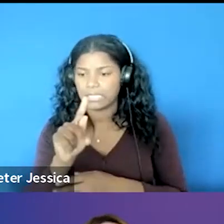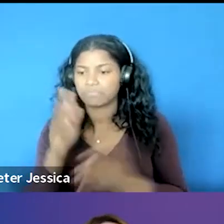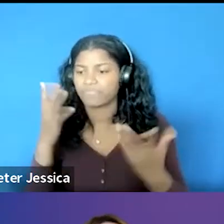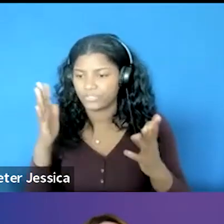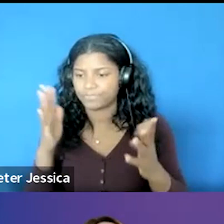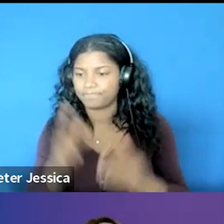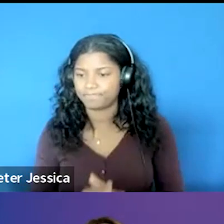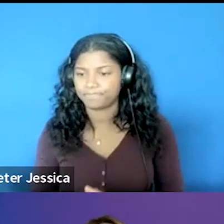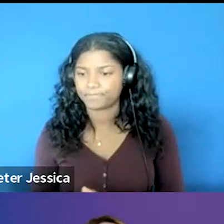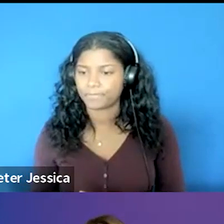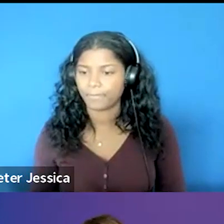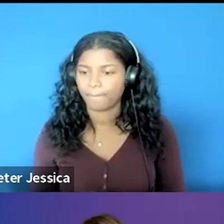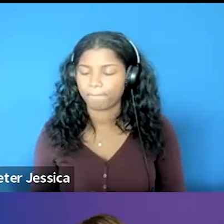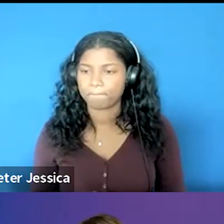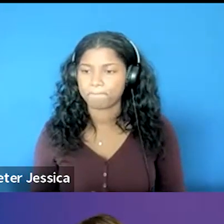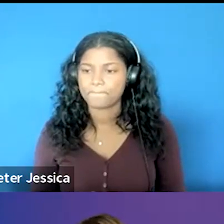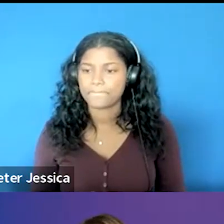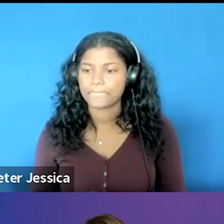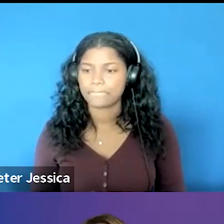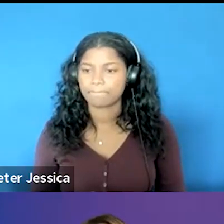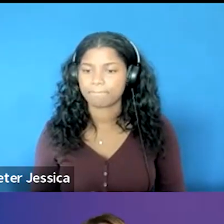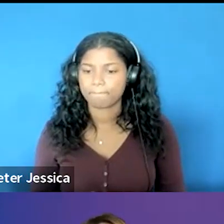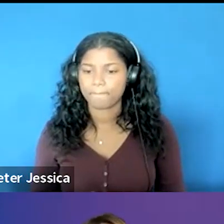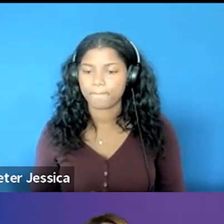or it was an office hour link that I've put in one of the Q&A's.